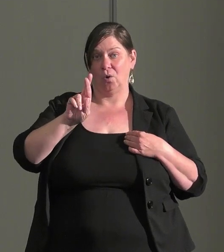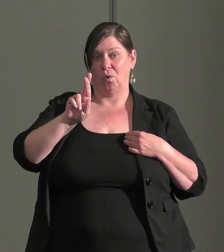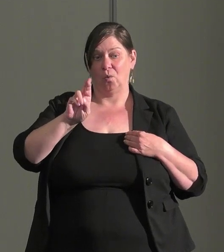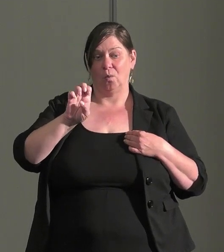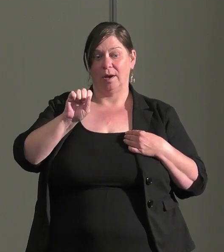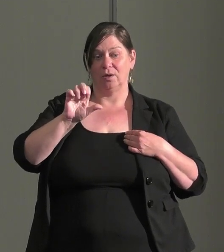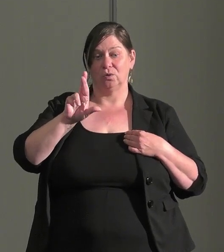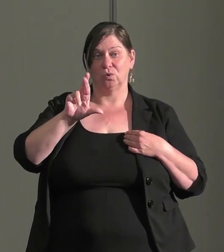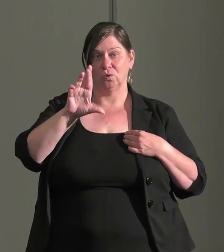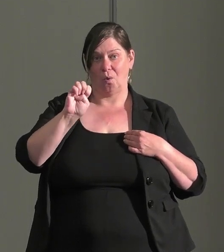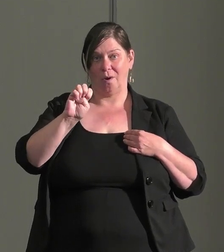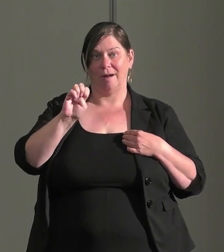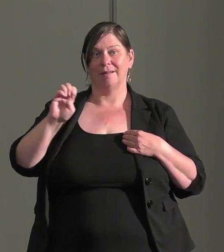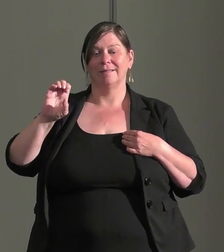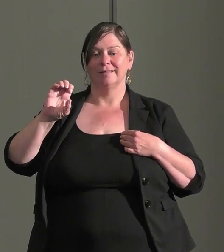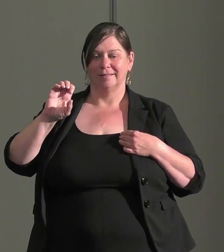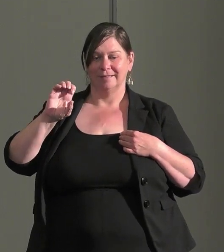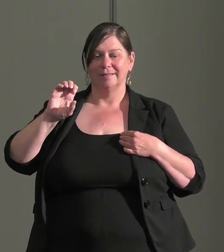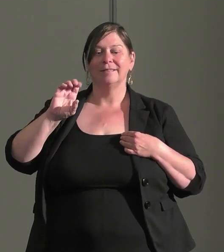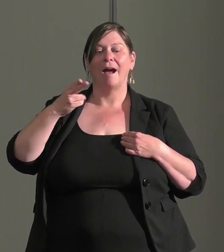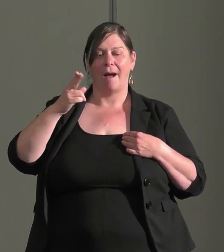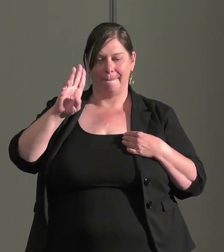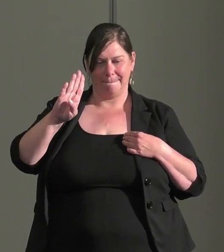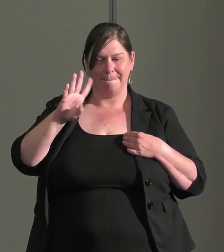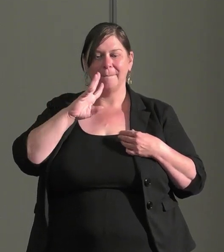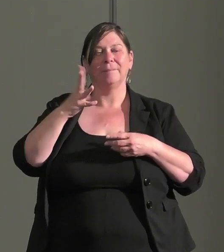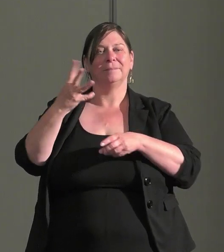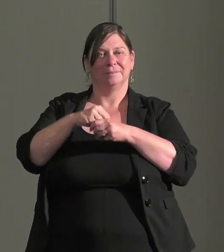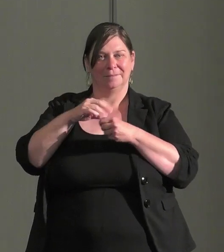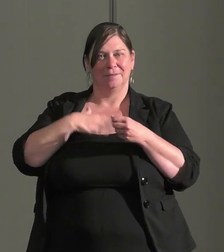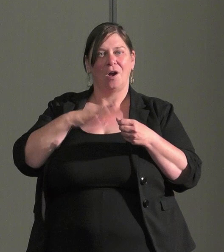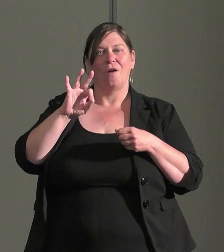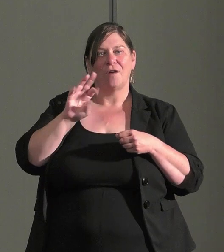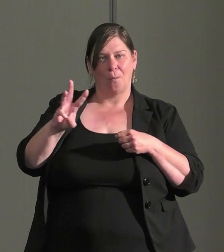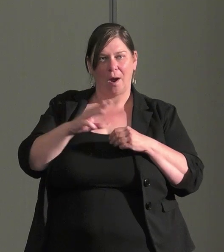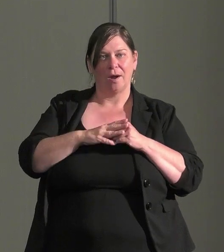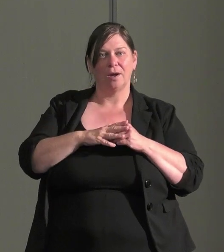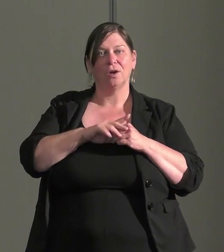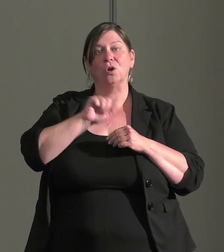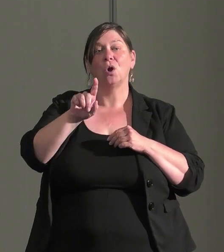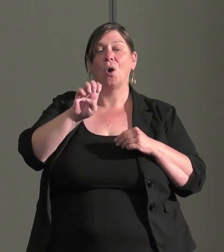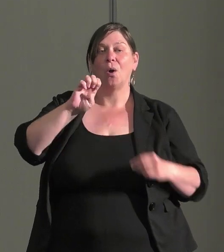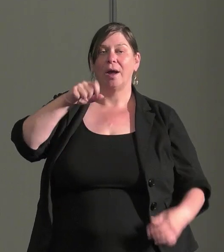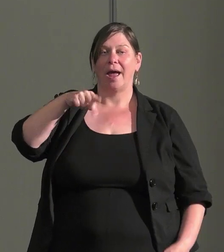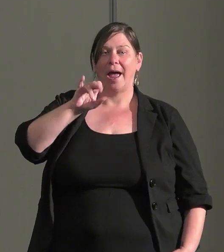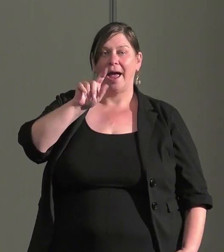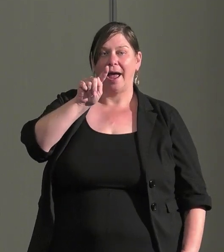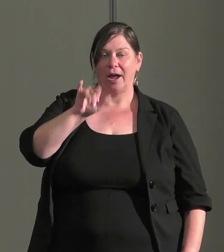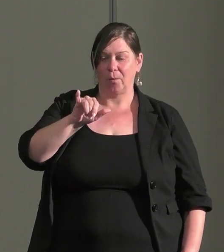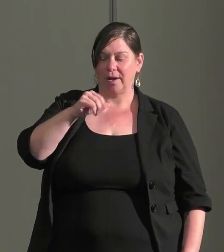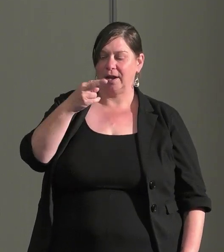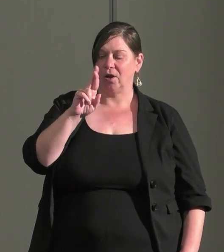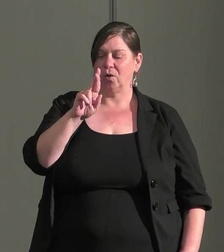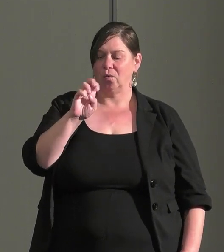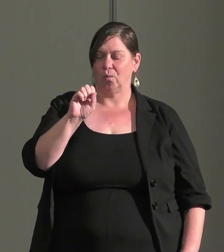public version of inclusive innovation framework you could go to equity resource hub.com it is